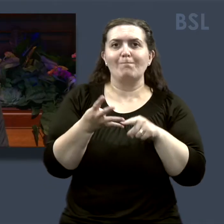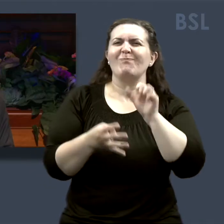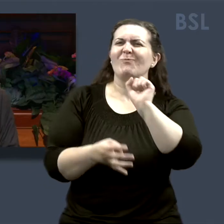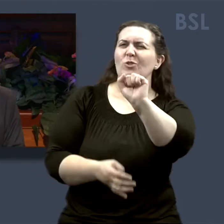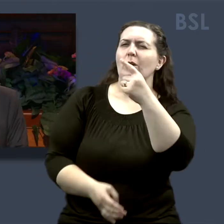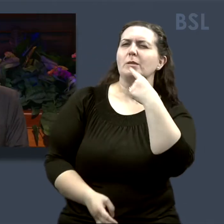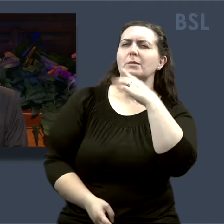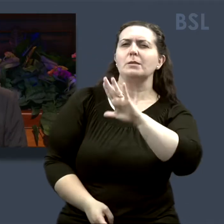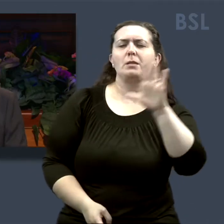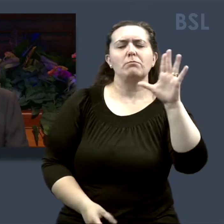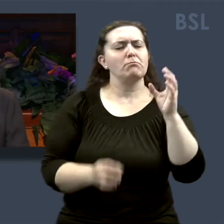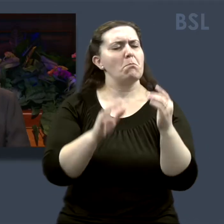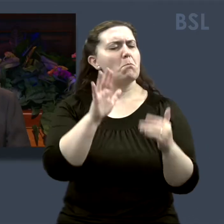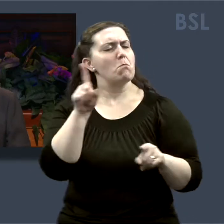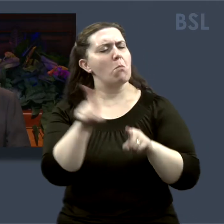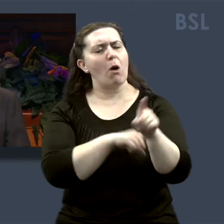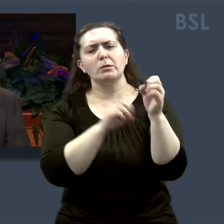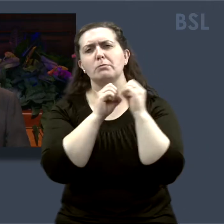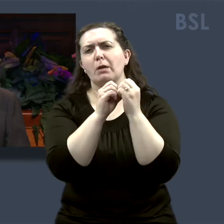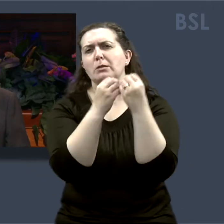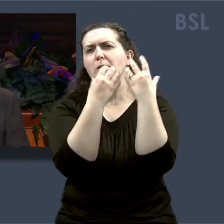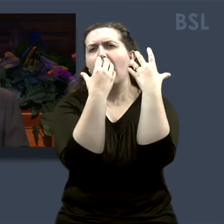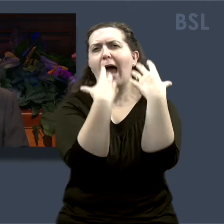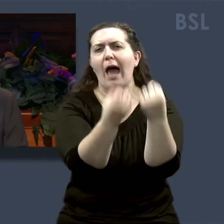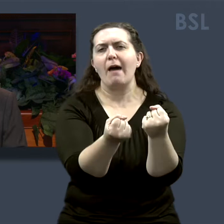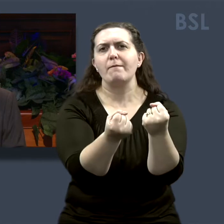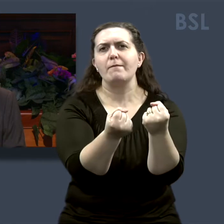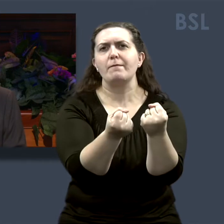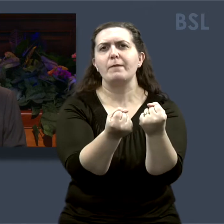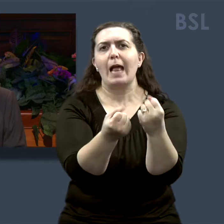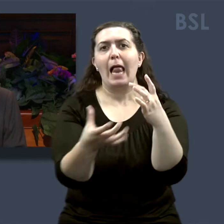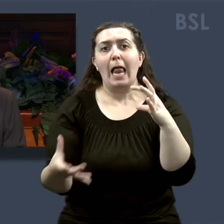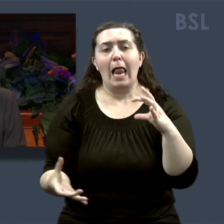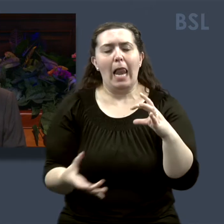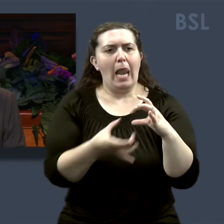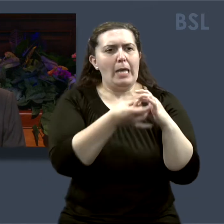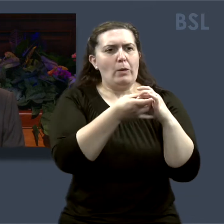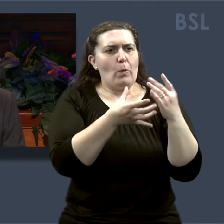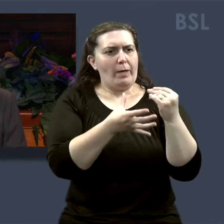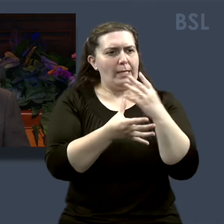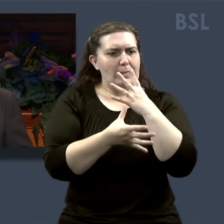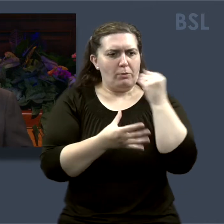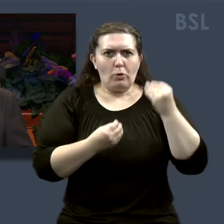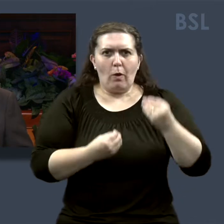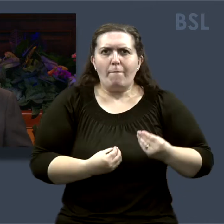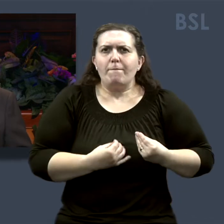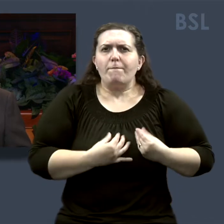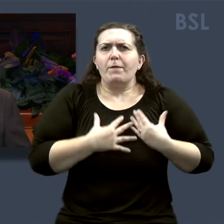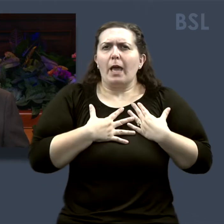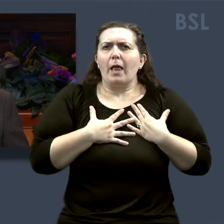Your testimony is a most precious possession, often associated with deep spiritual feelings.